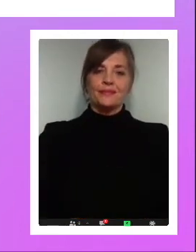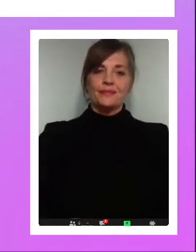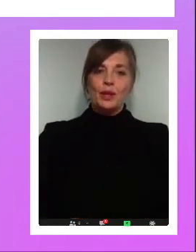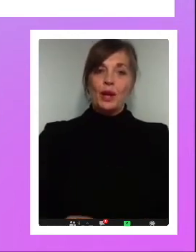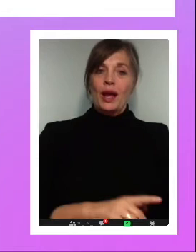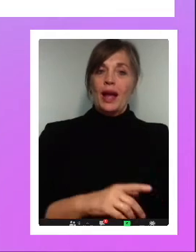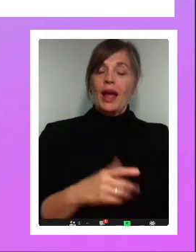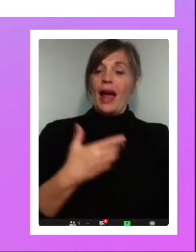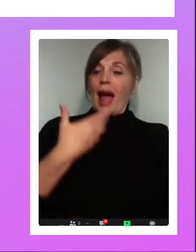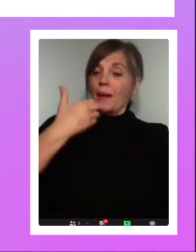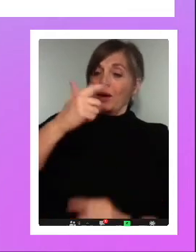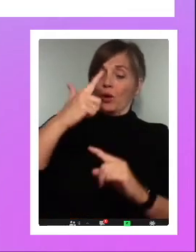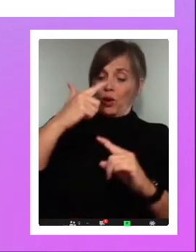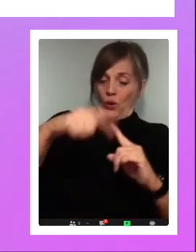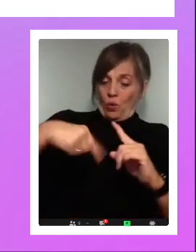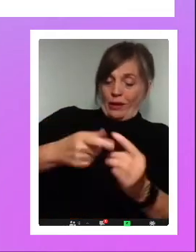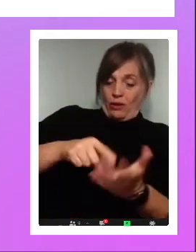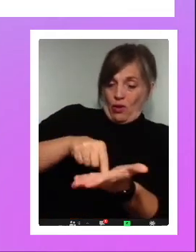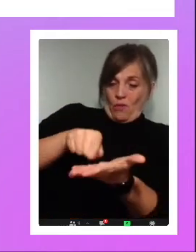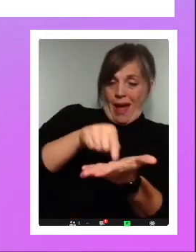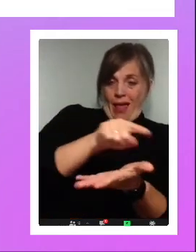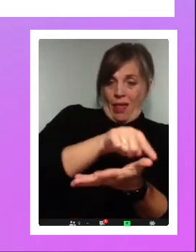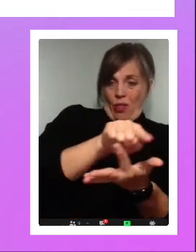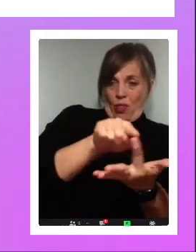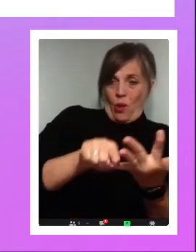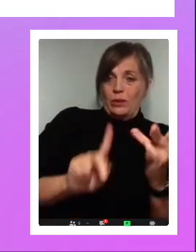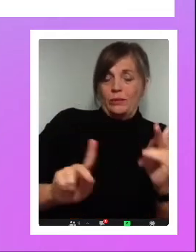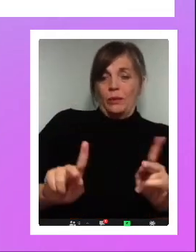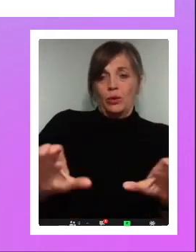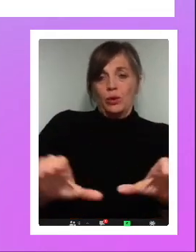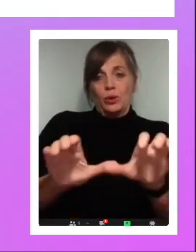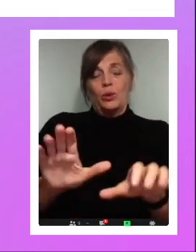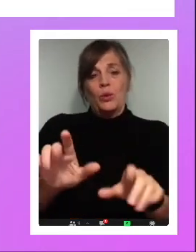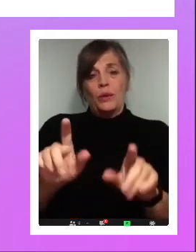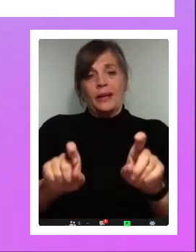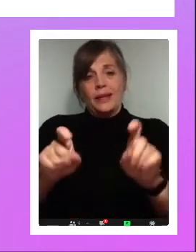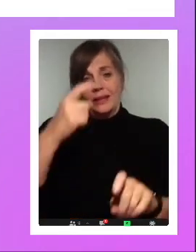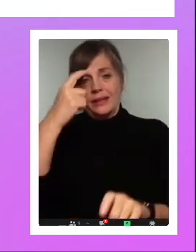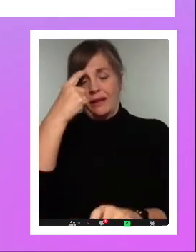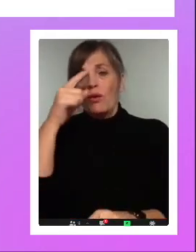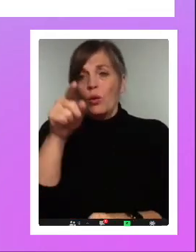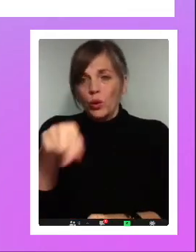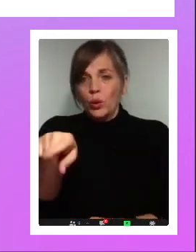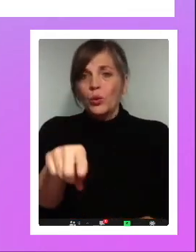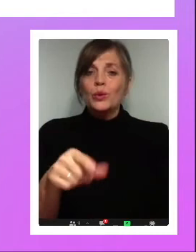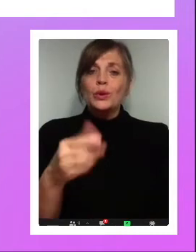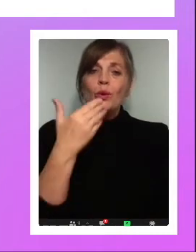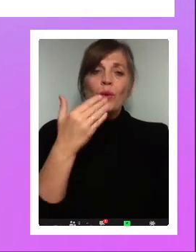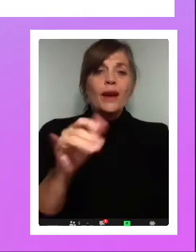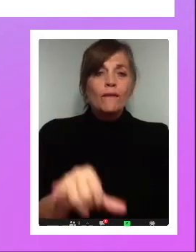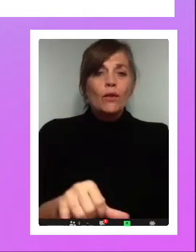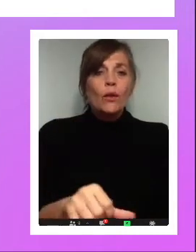do the testing for you, right? So thank you for that. I have got another question here.